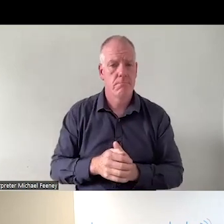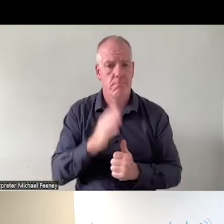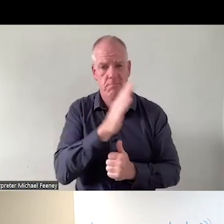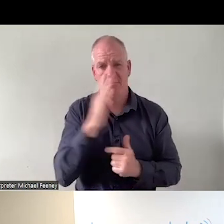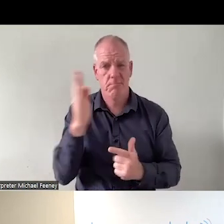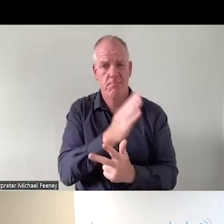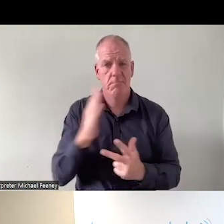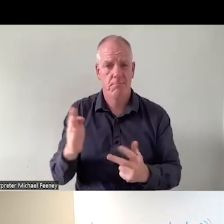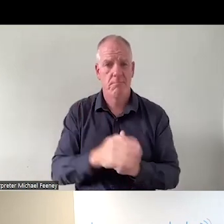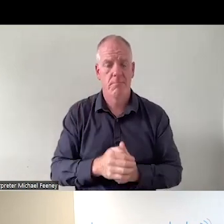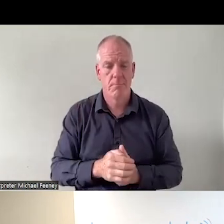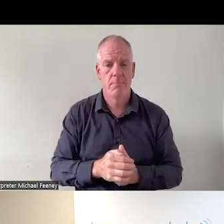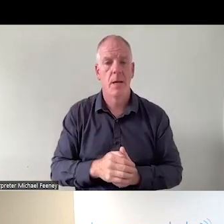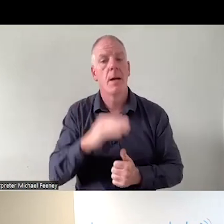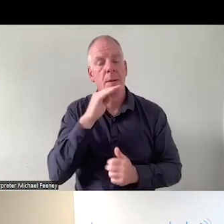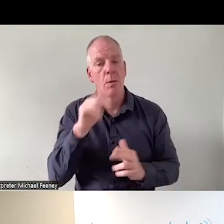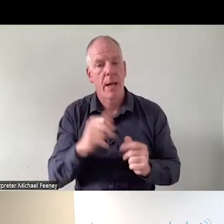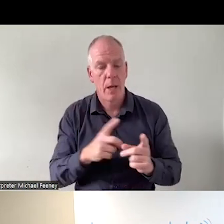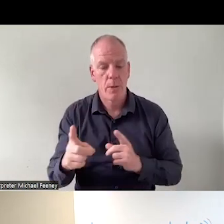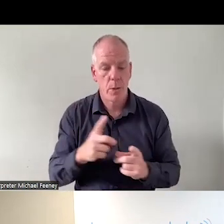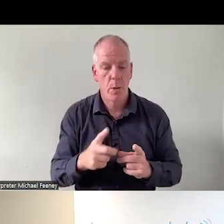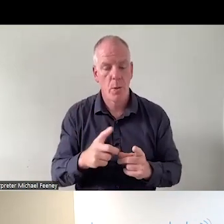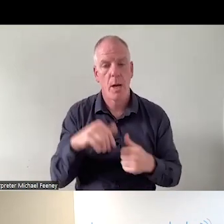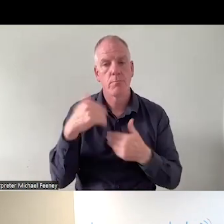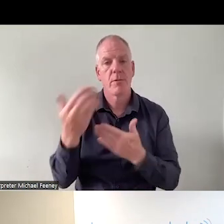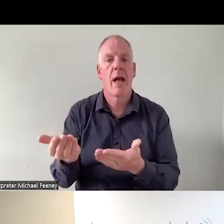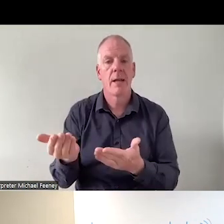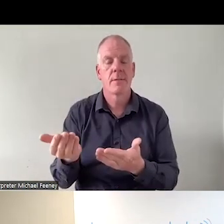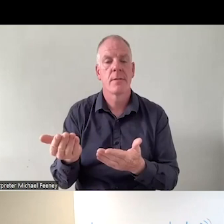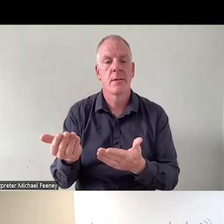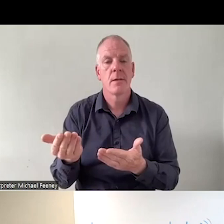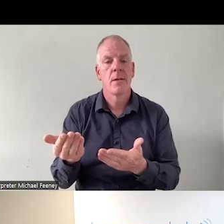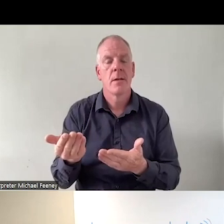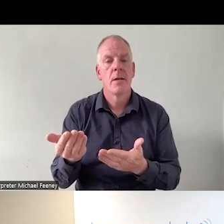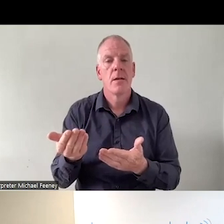But it allows you to deliver that audio for audio description,